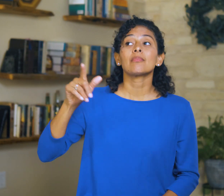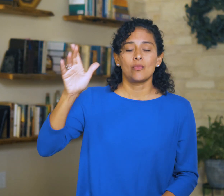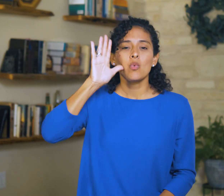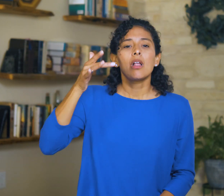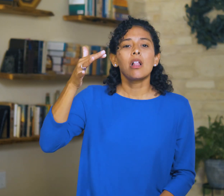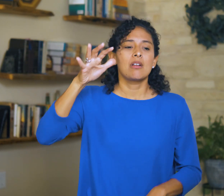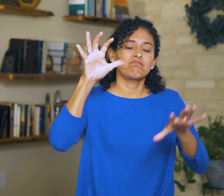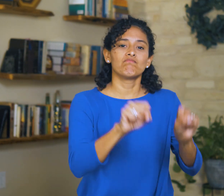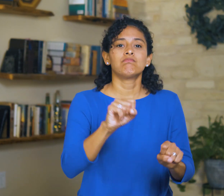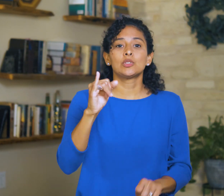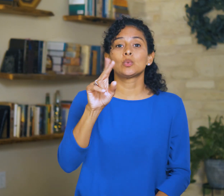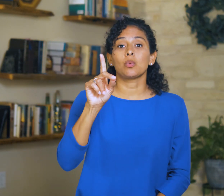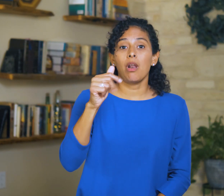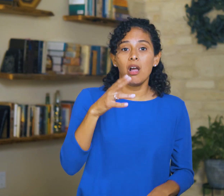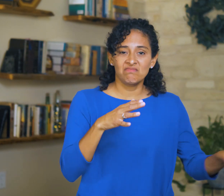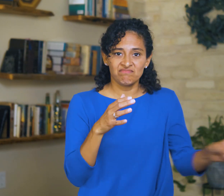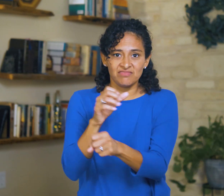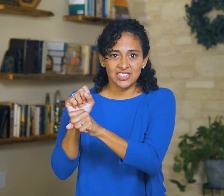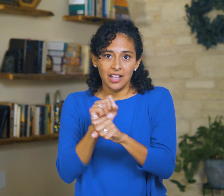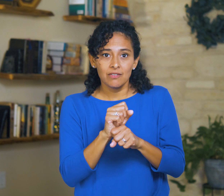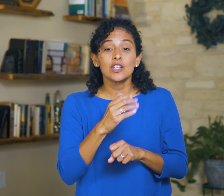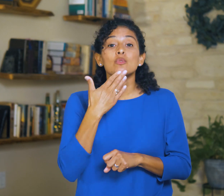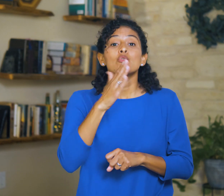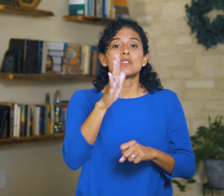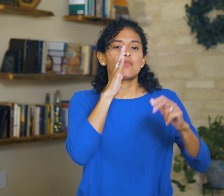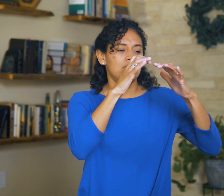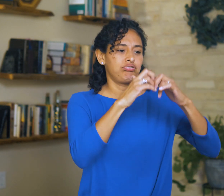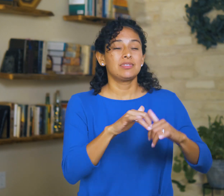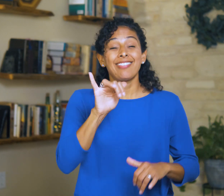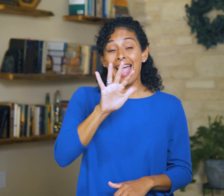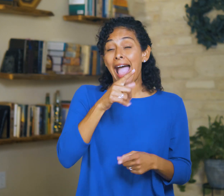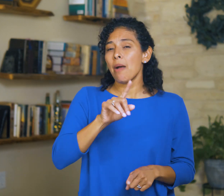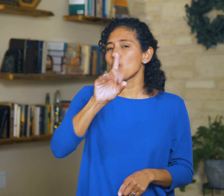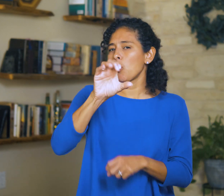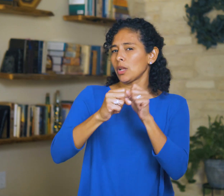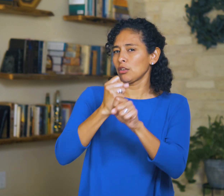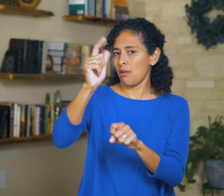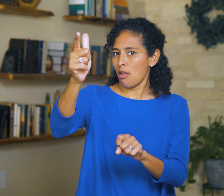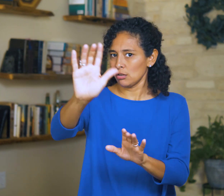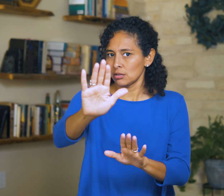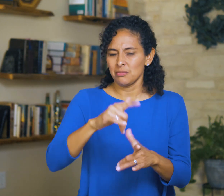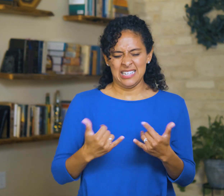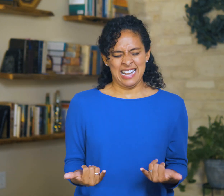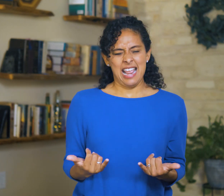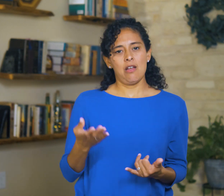They’ll eventually take Judah into captivity when Jerusalem falls in about 100 years—and in today’s reading,